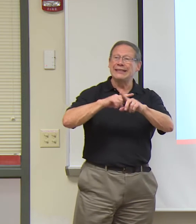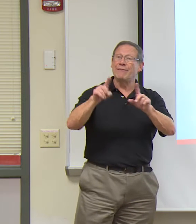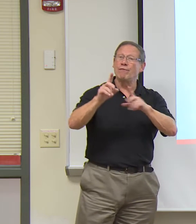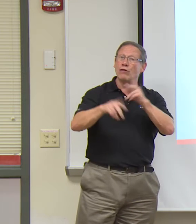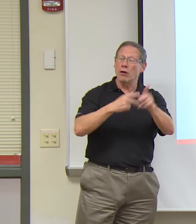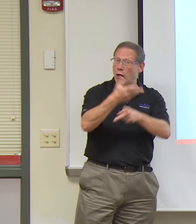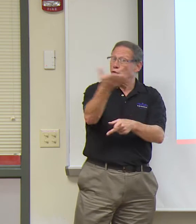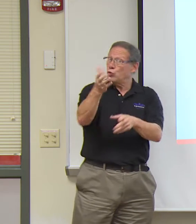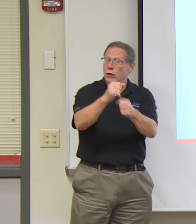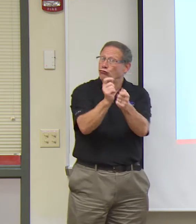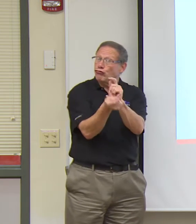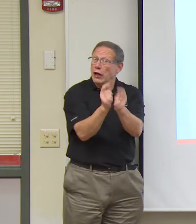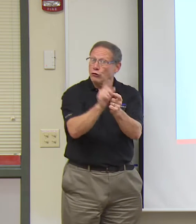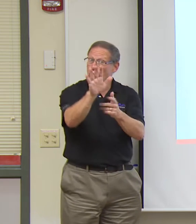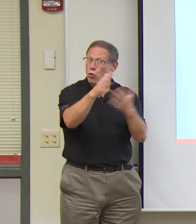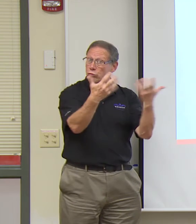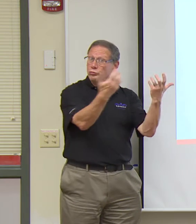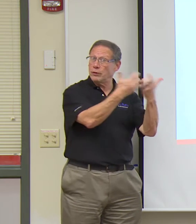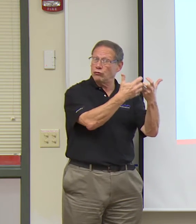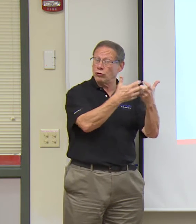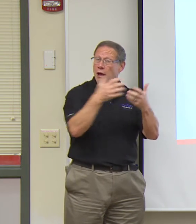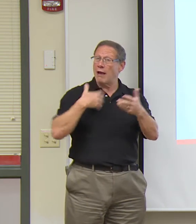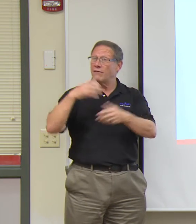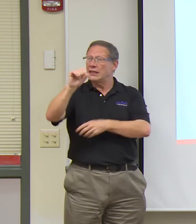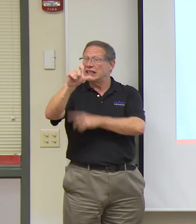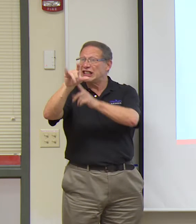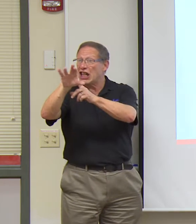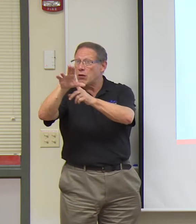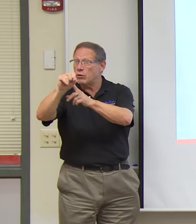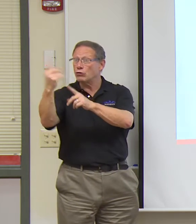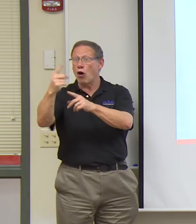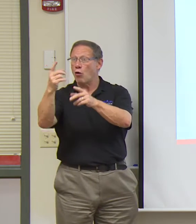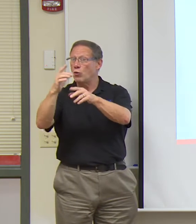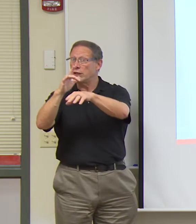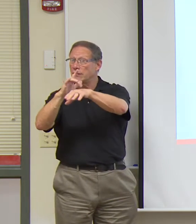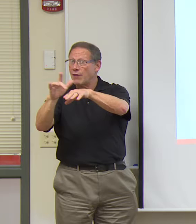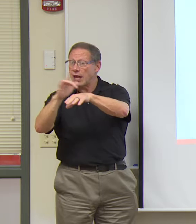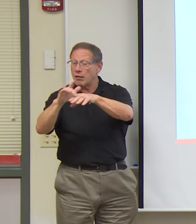The instructor contact is a video done in ASL,